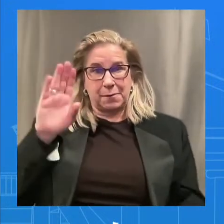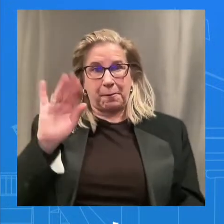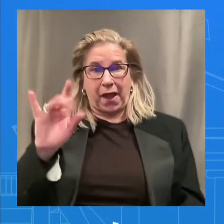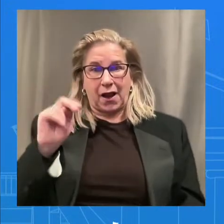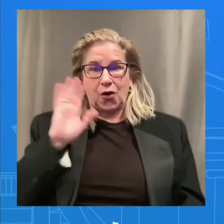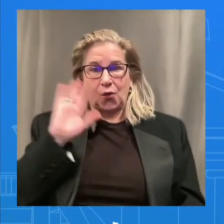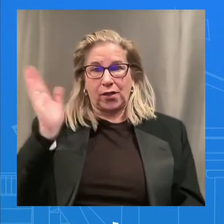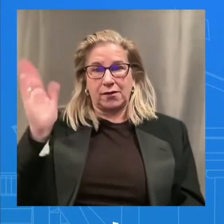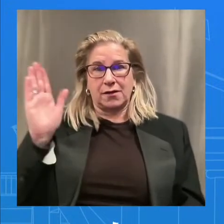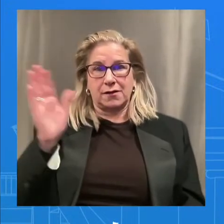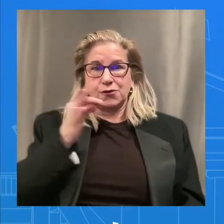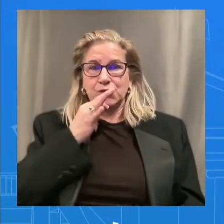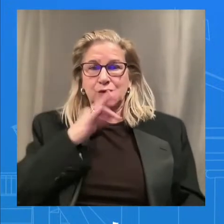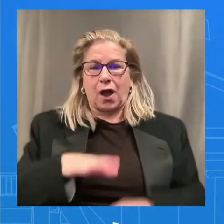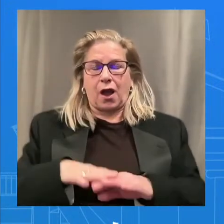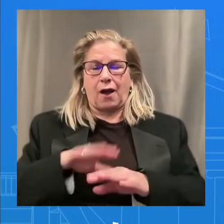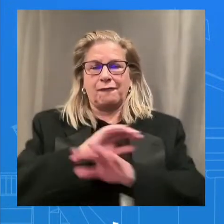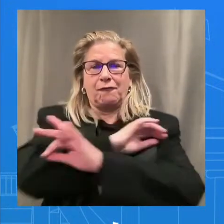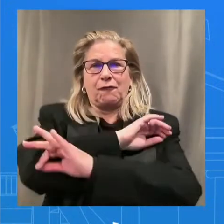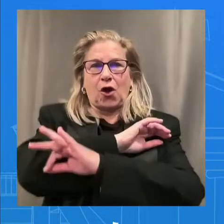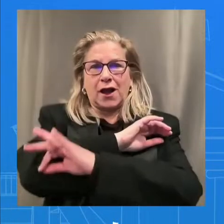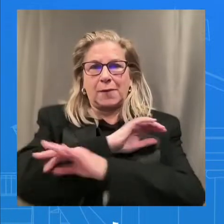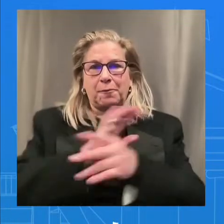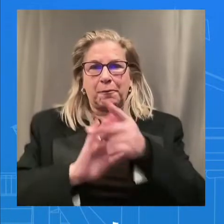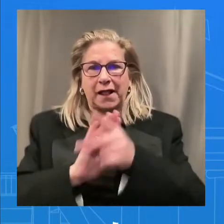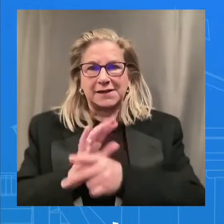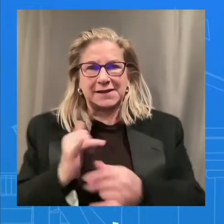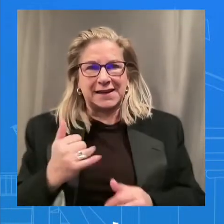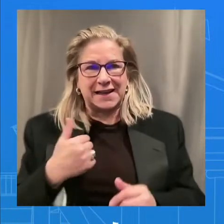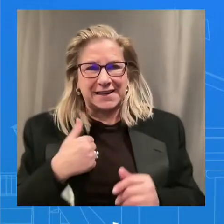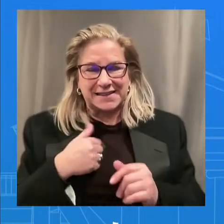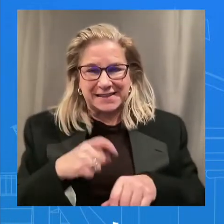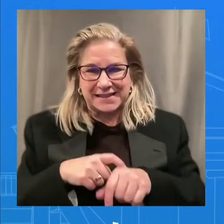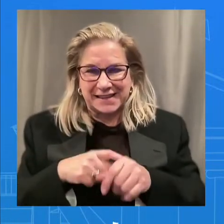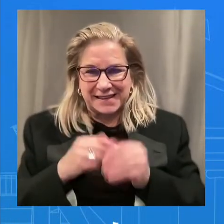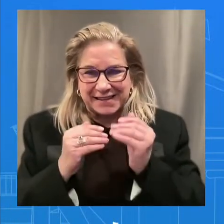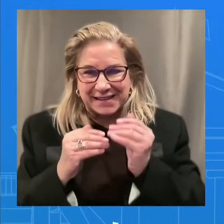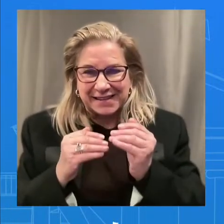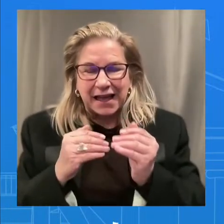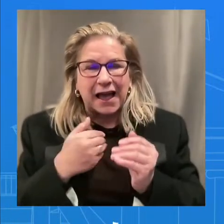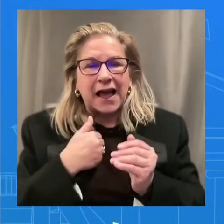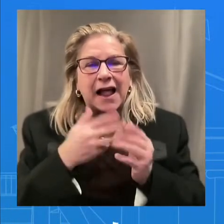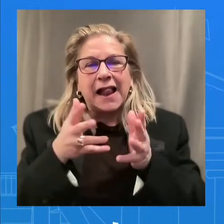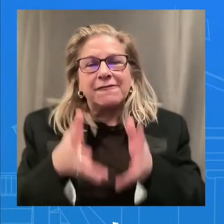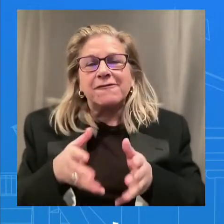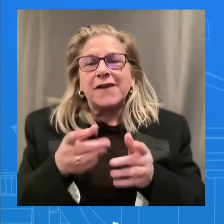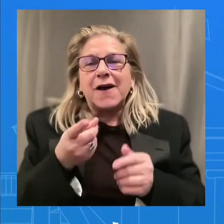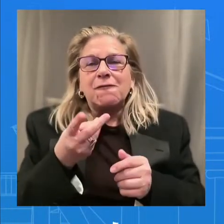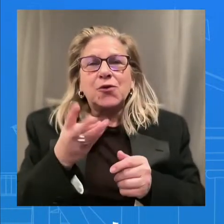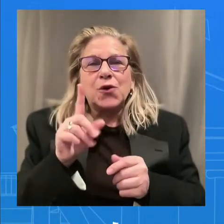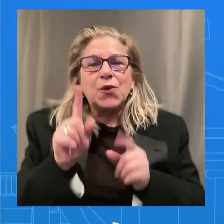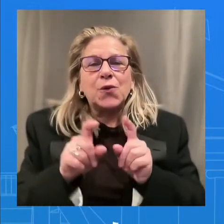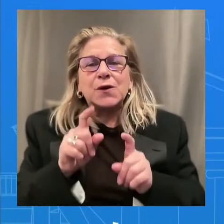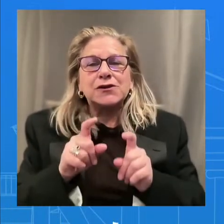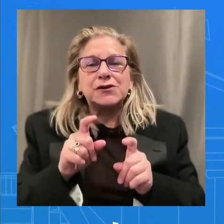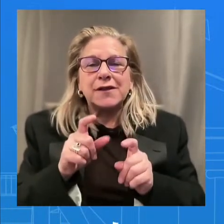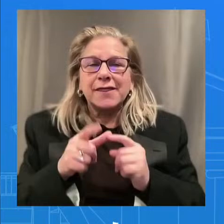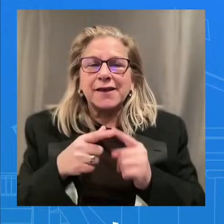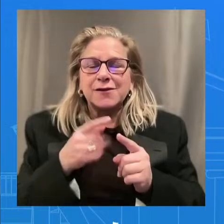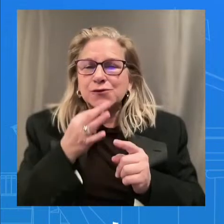I can take a couple questions, but we are -- Two questions. Ms. Jean-Pierre: -- we are going to have to end in about -- AIDE: Ms. Jean-Pierre: Yeah, okay. I -- I apologize for that. Go ahead, Josh. Good to see you.